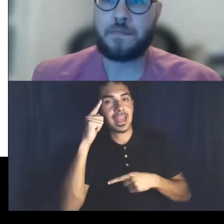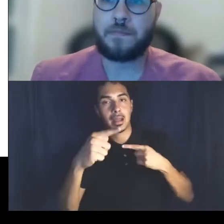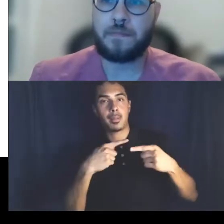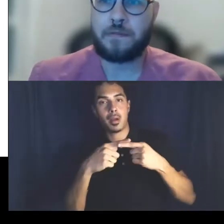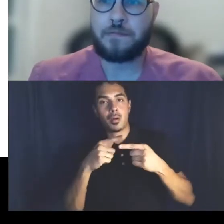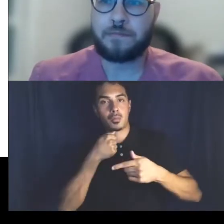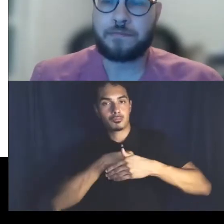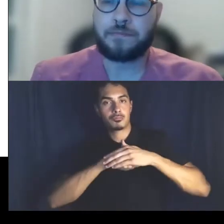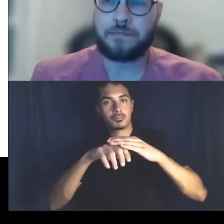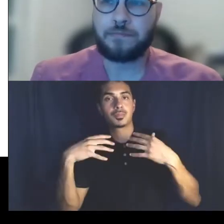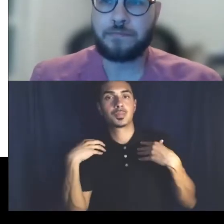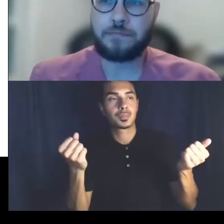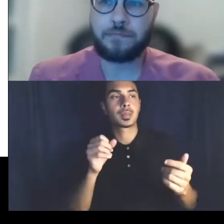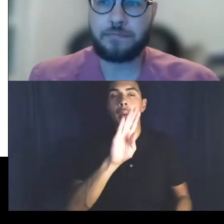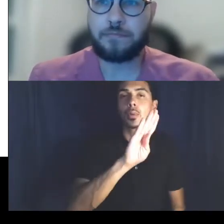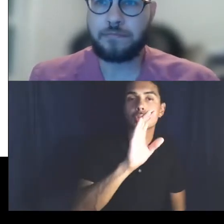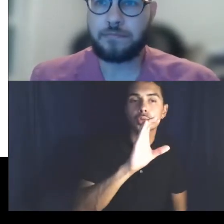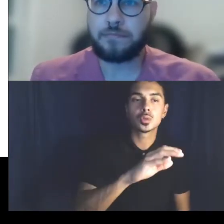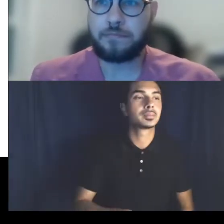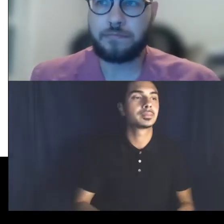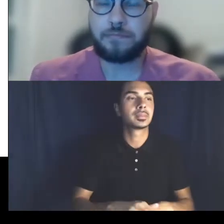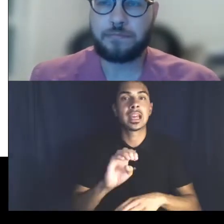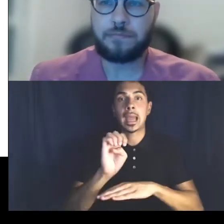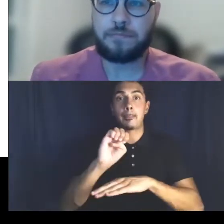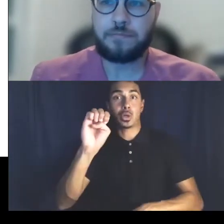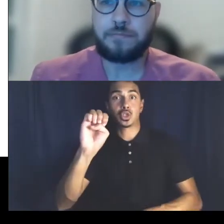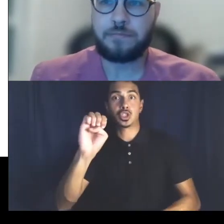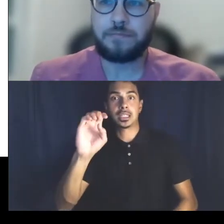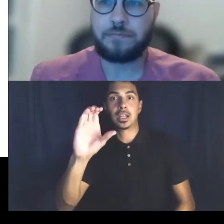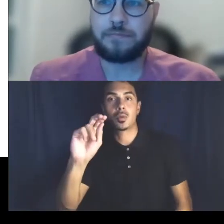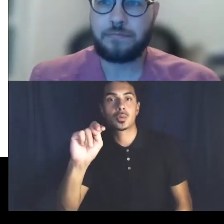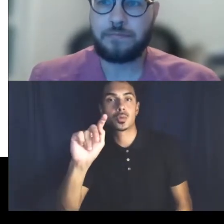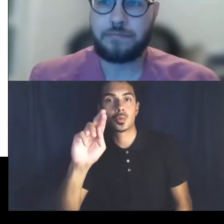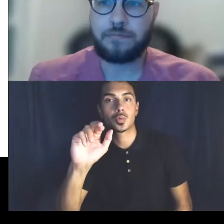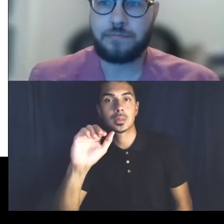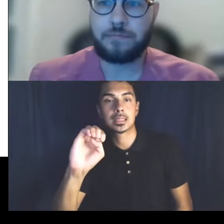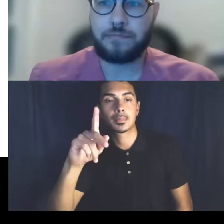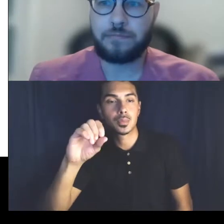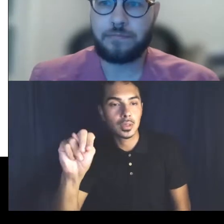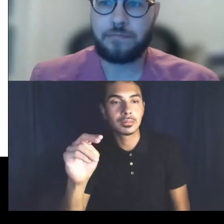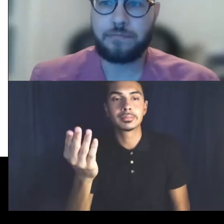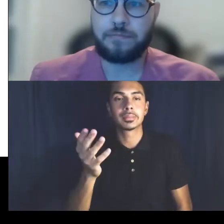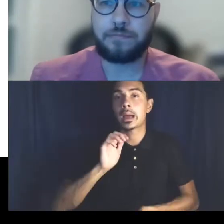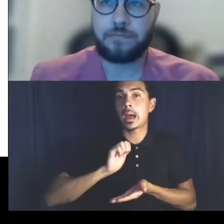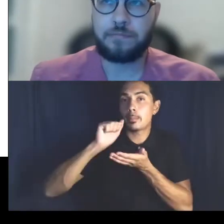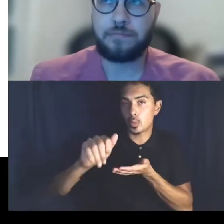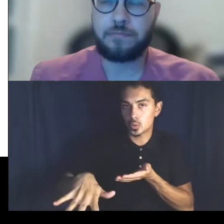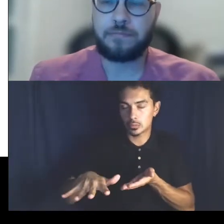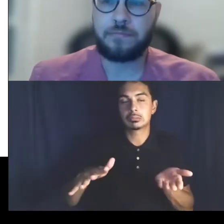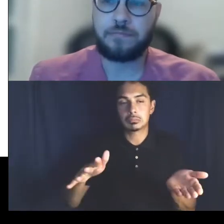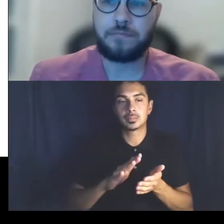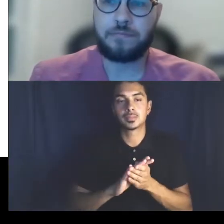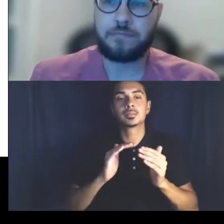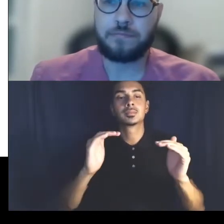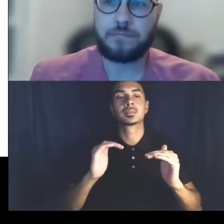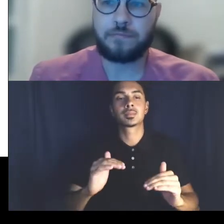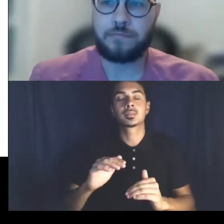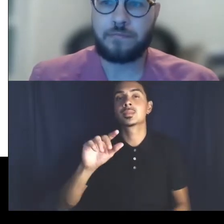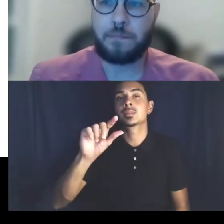birth control, emergency contraception, abortion, and then also gender-affirming hormone therapy.